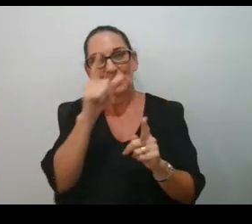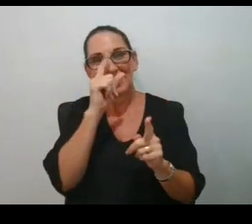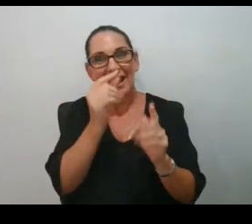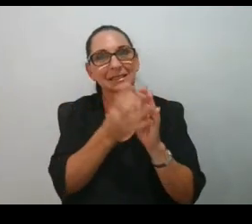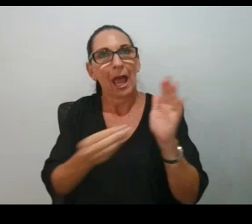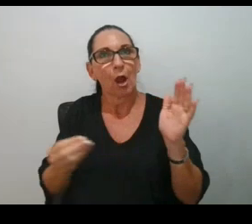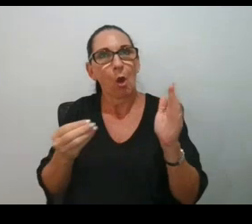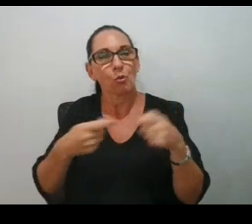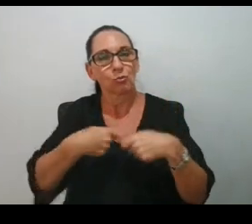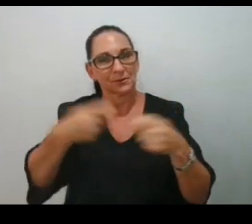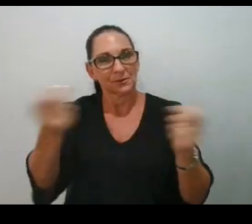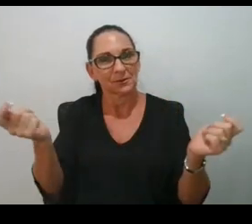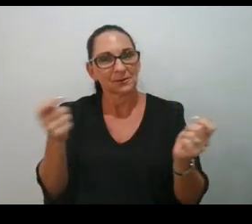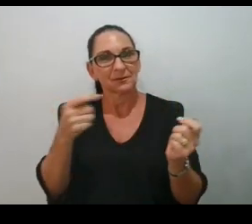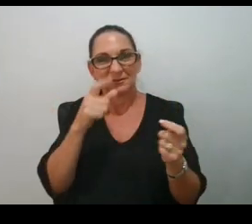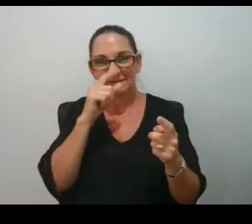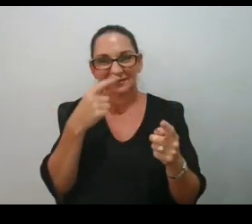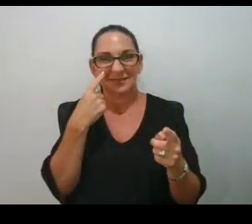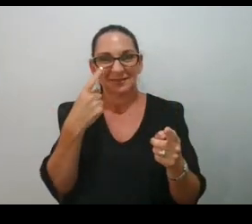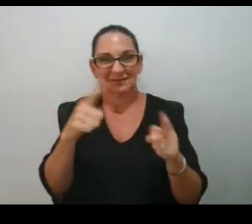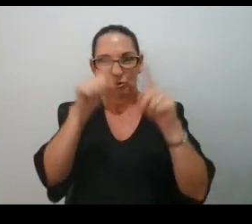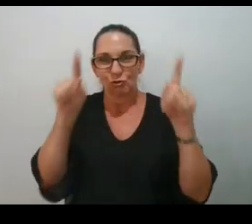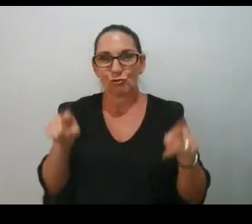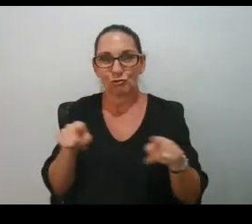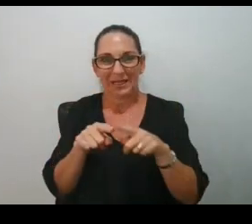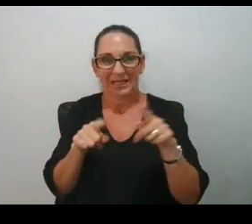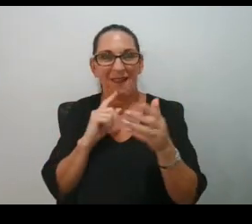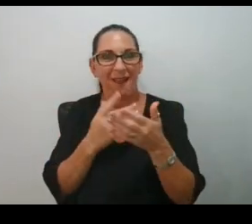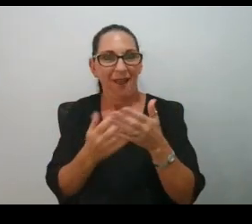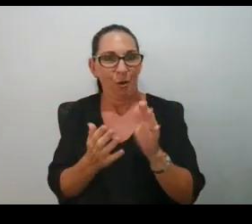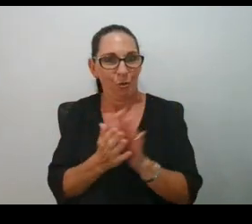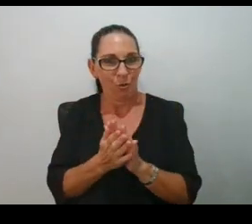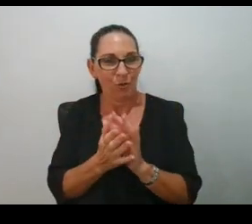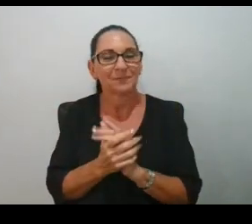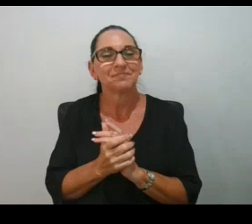available on your screen now you are very welcome to ask questions throughout the webinar there's a